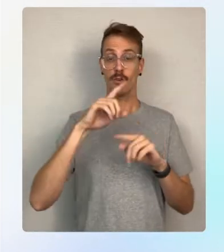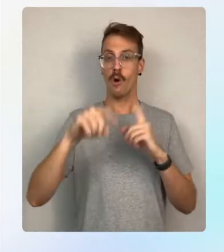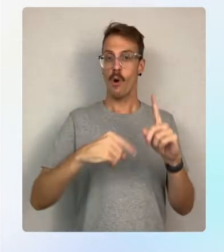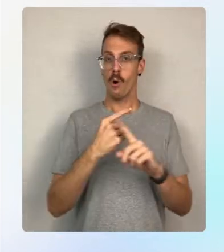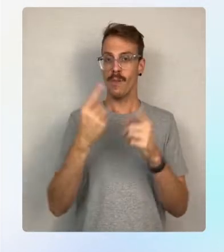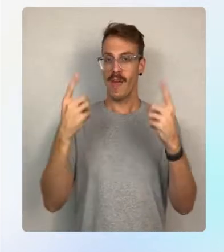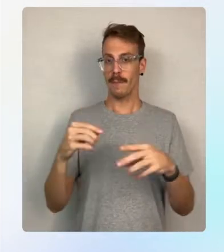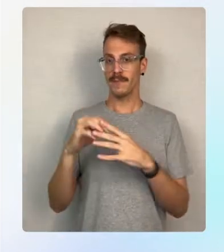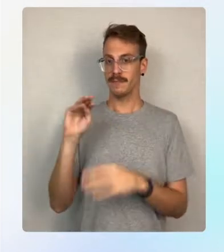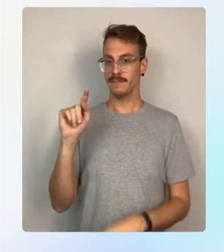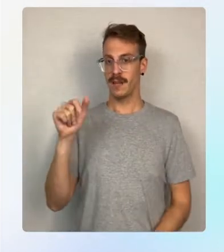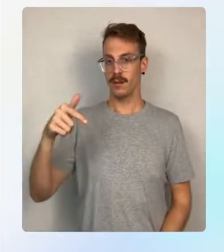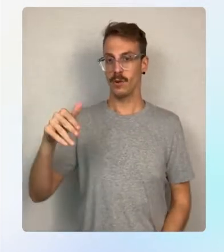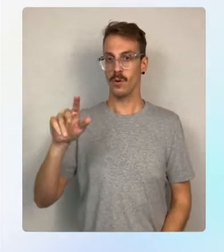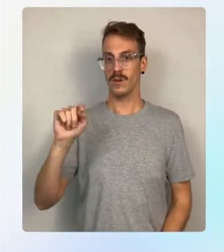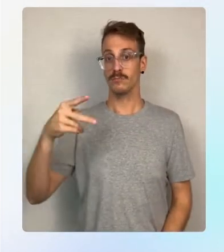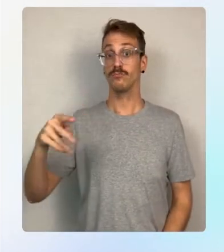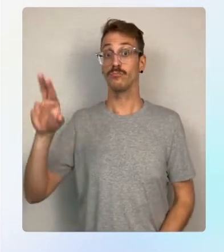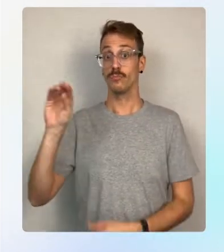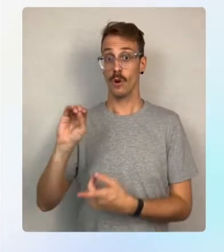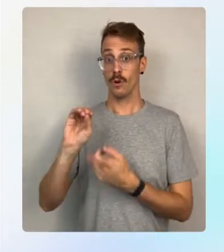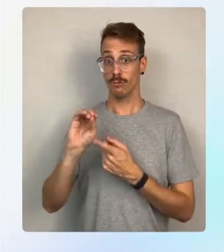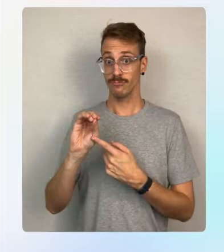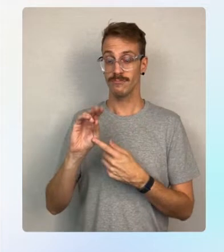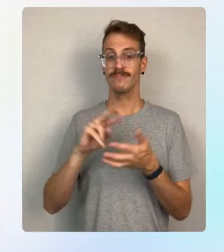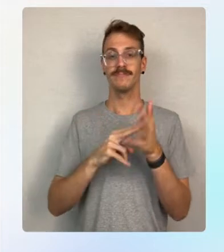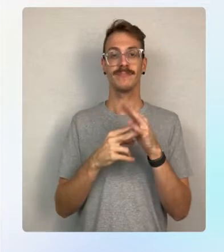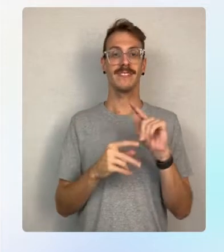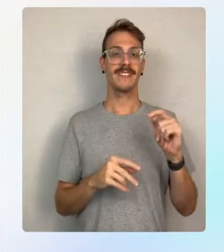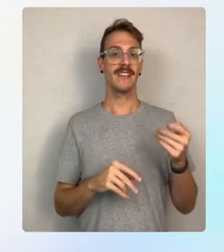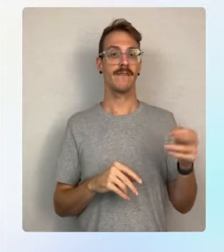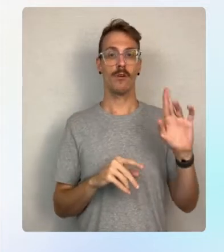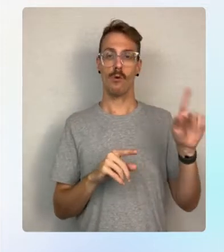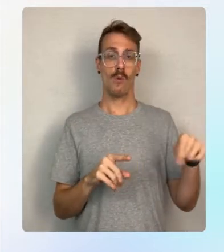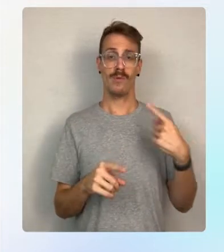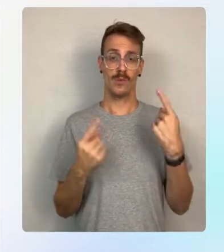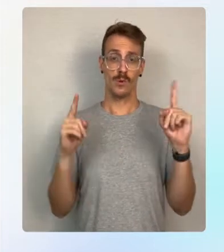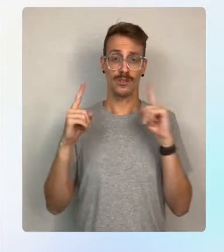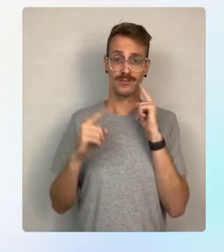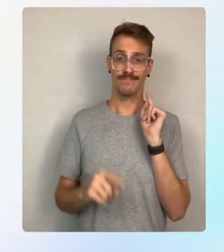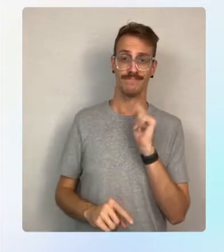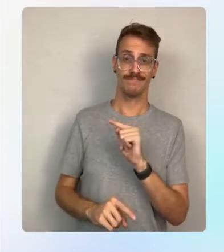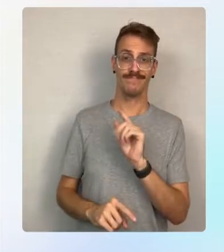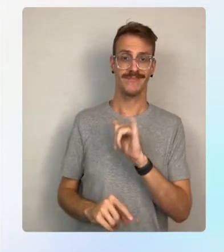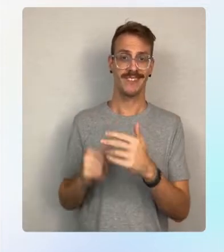are only available for the Meta Quest Pro headset, ETFR will only work on that device.